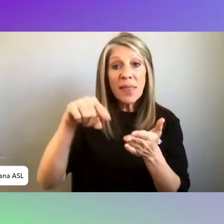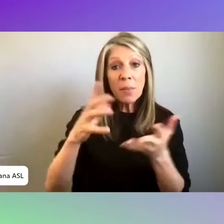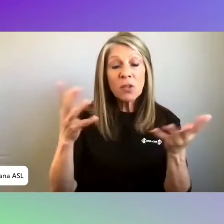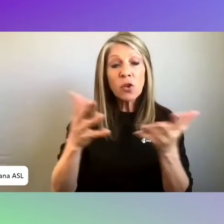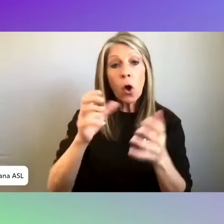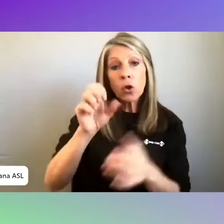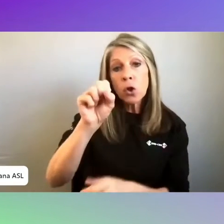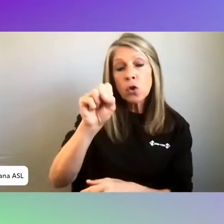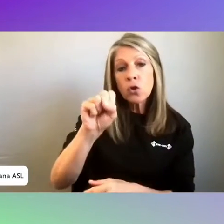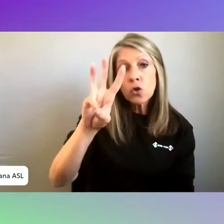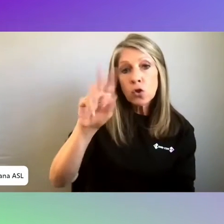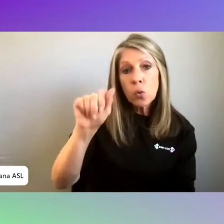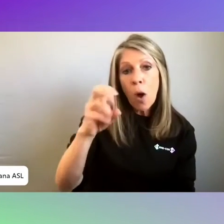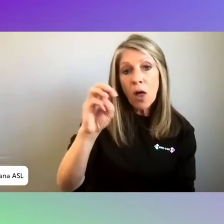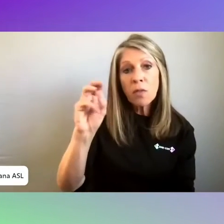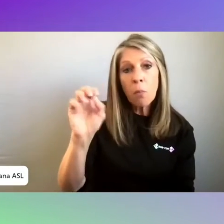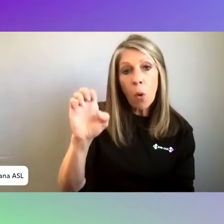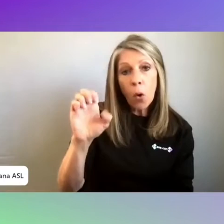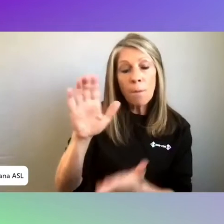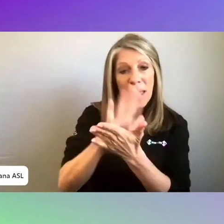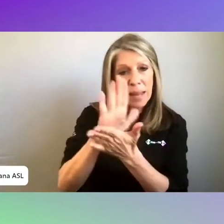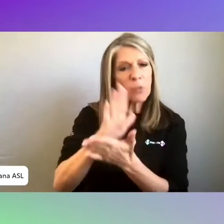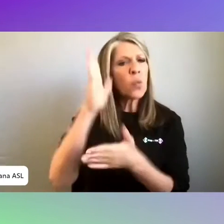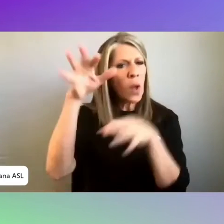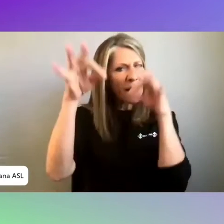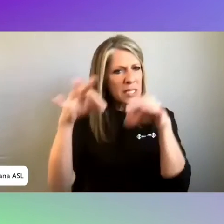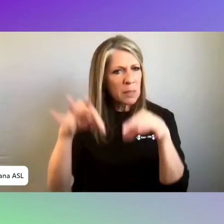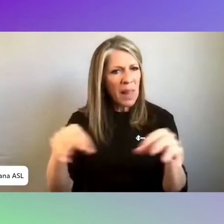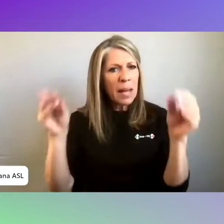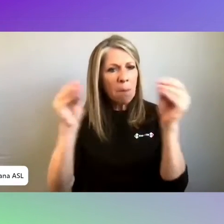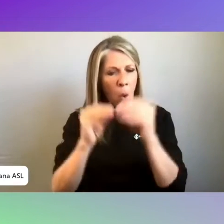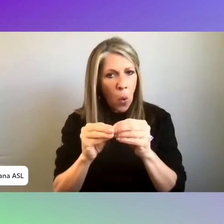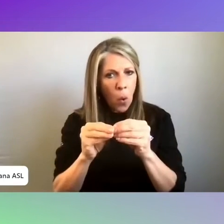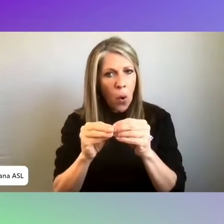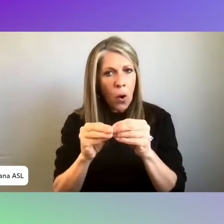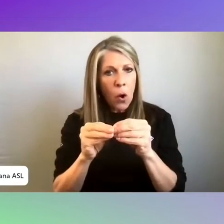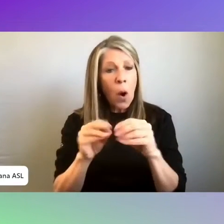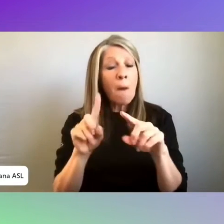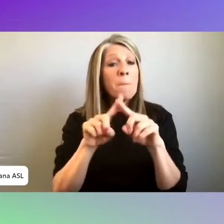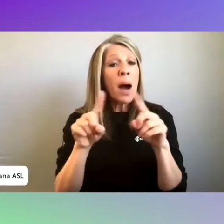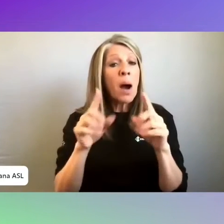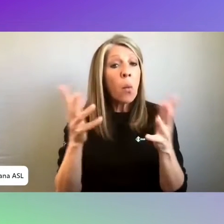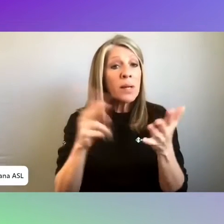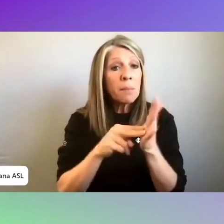proximity of the emergency exits. And so that we could iterate on them, we printed them on what was called swell